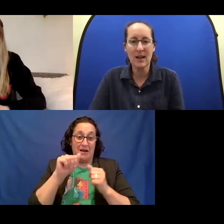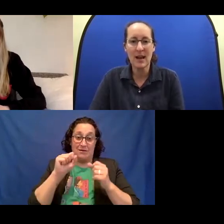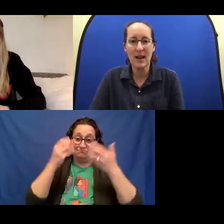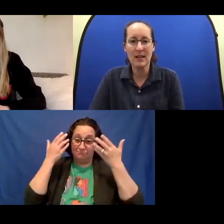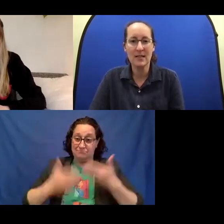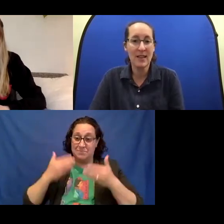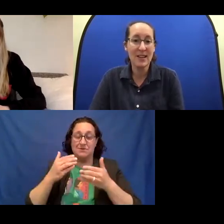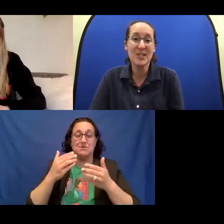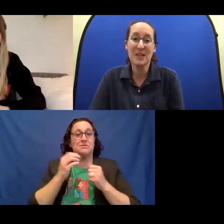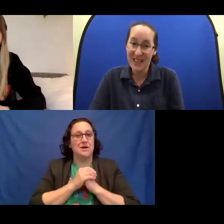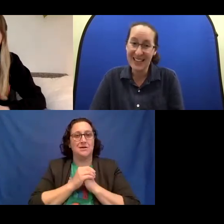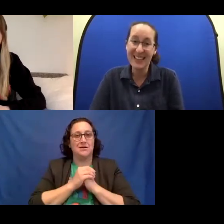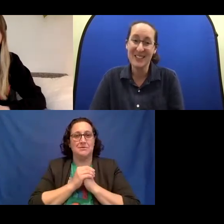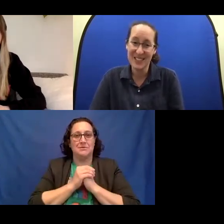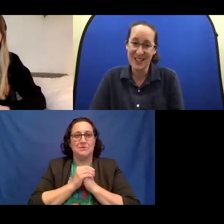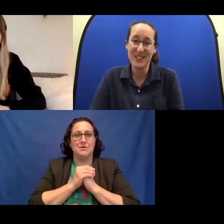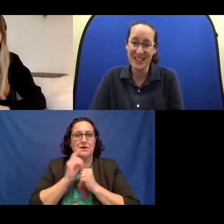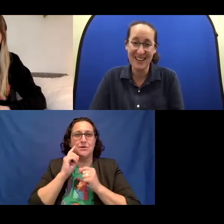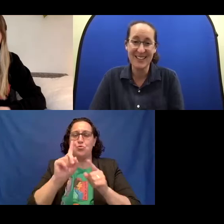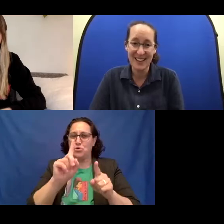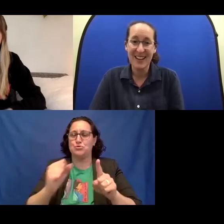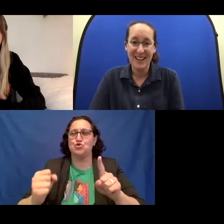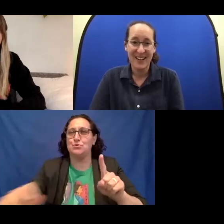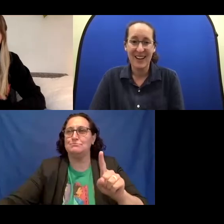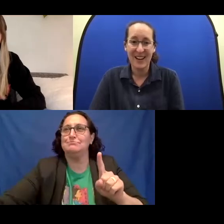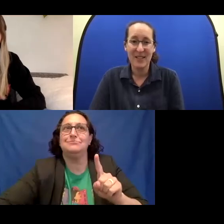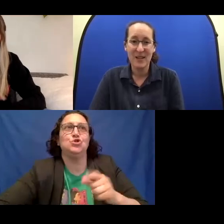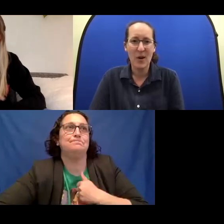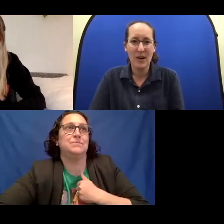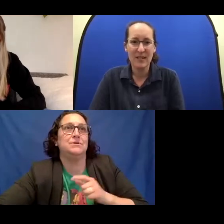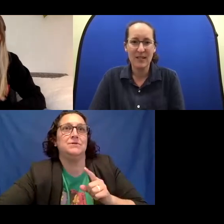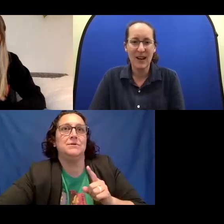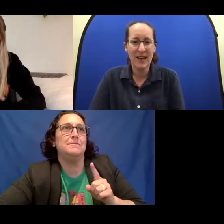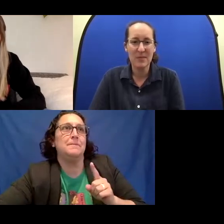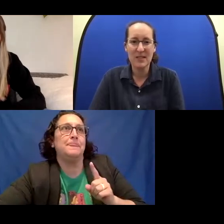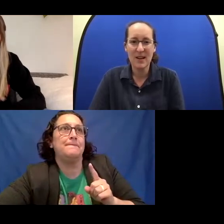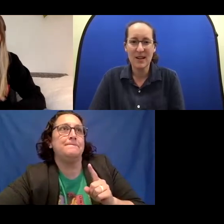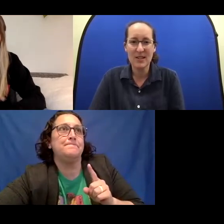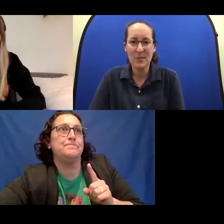and that took many years to understand. Oh and I am sorry, just a moment.